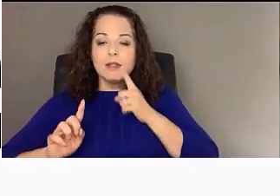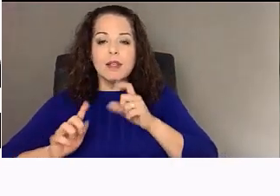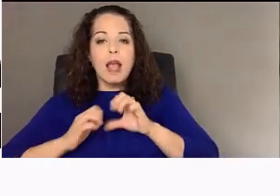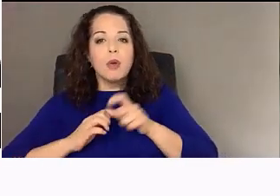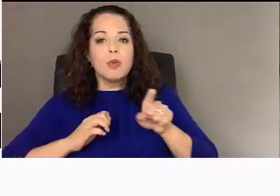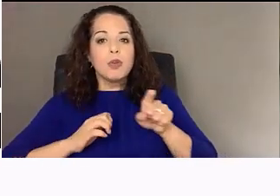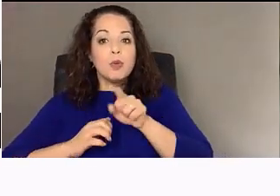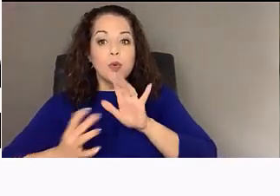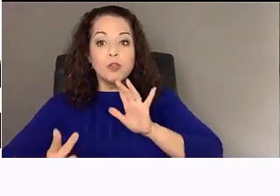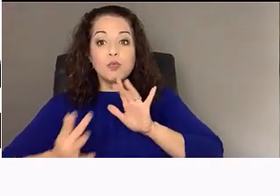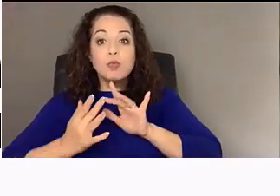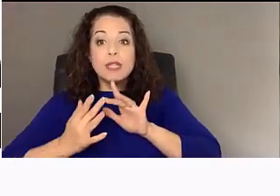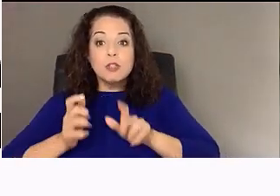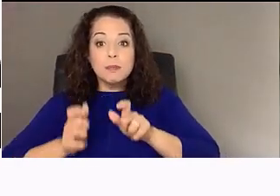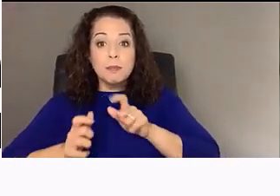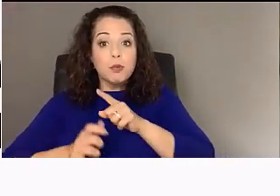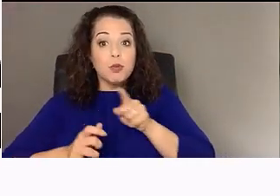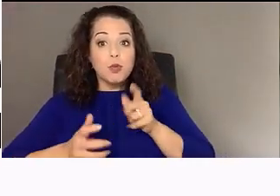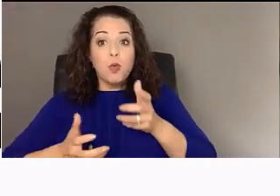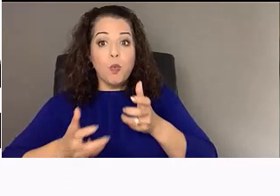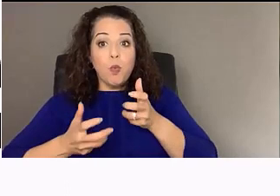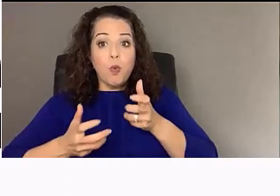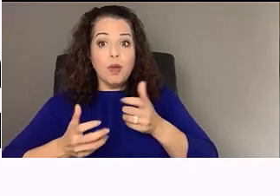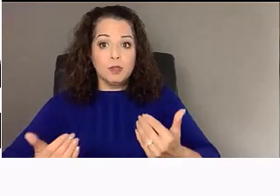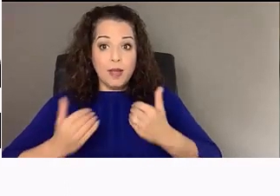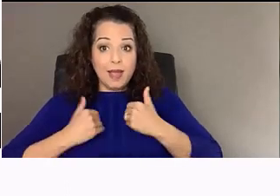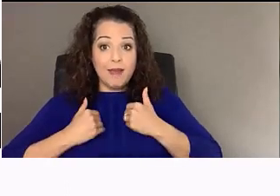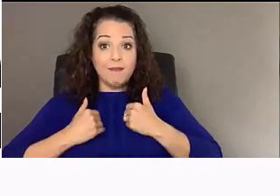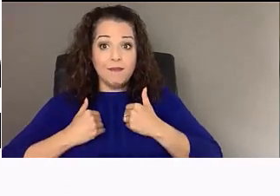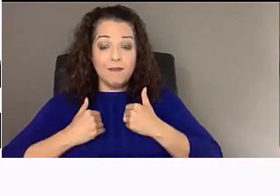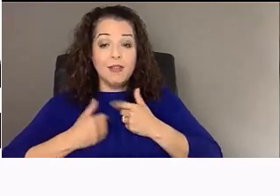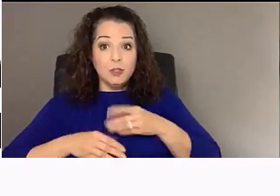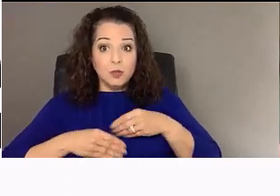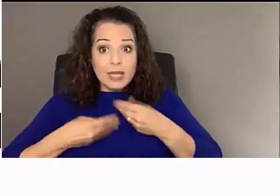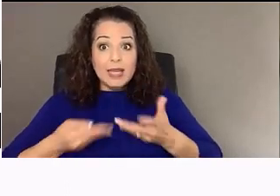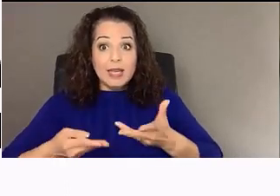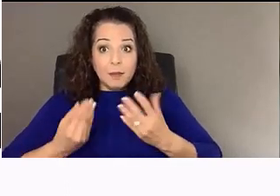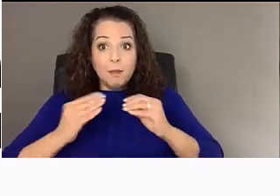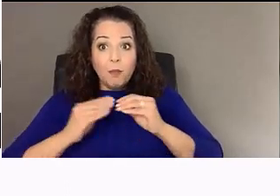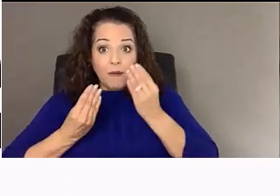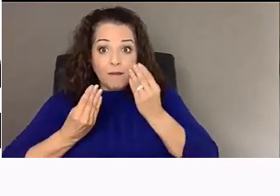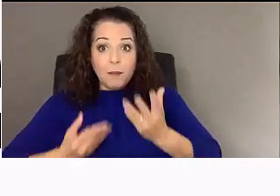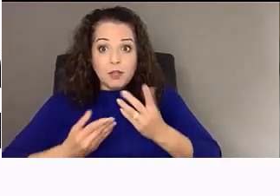that you want to have to give them more information about what you do?